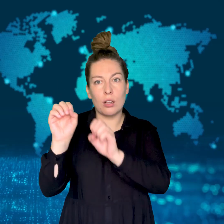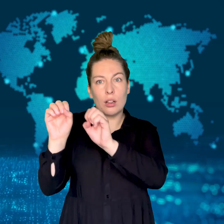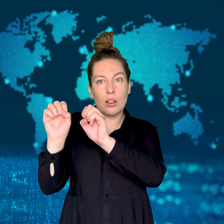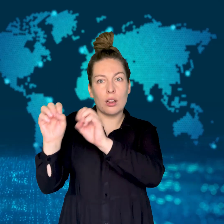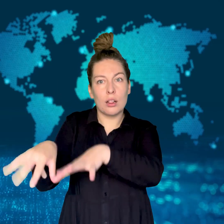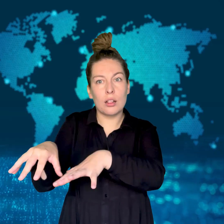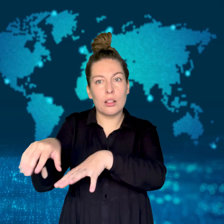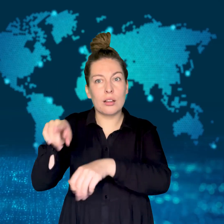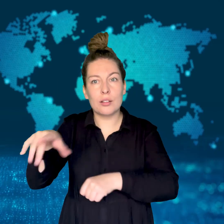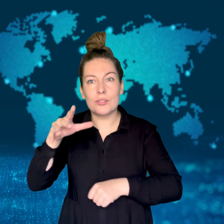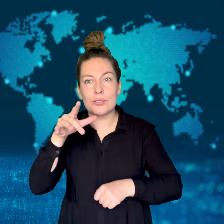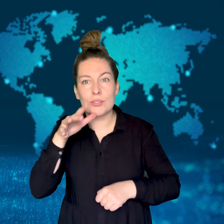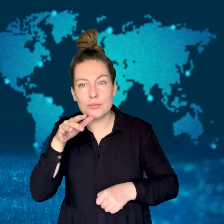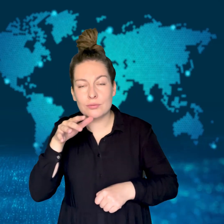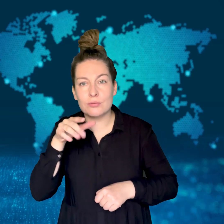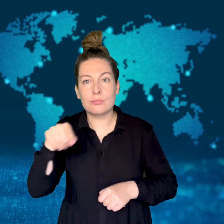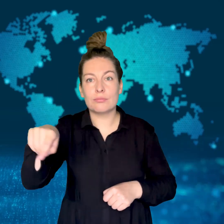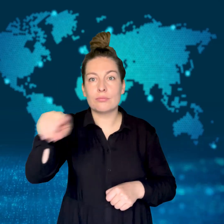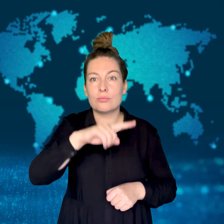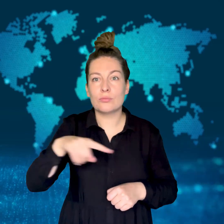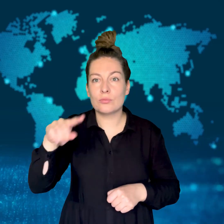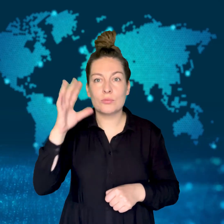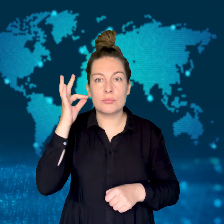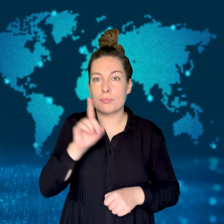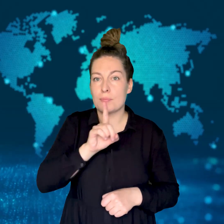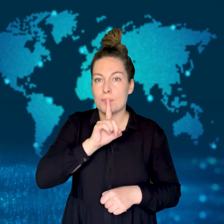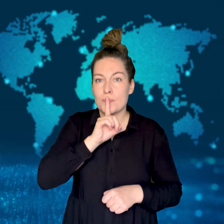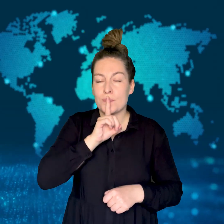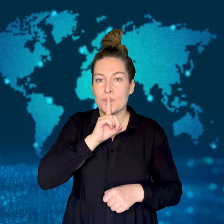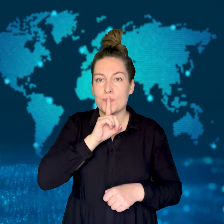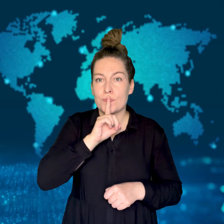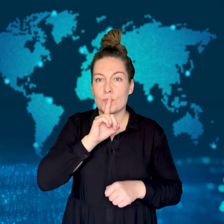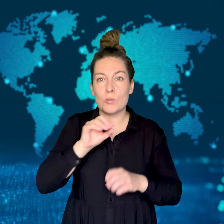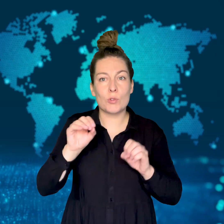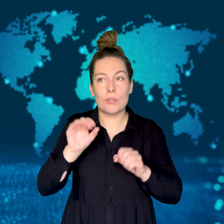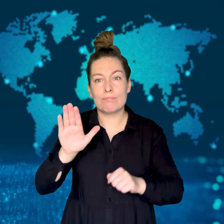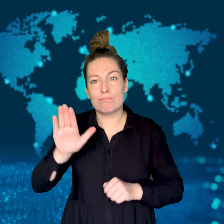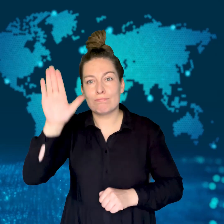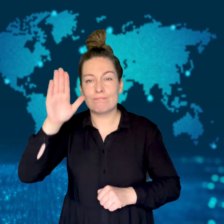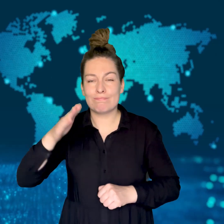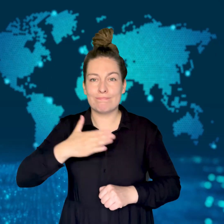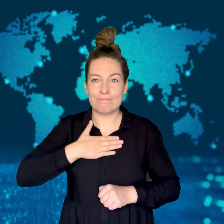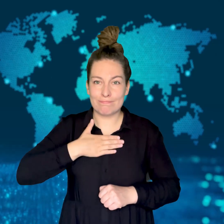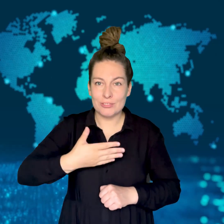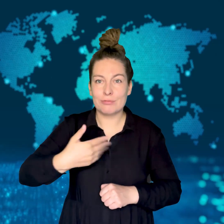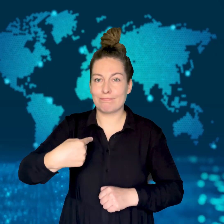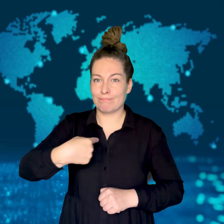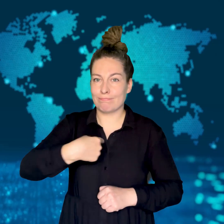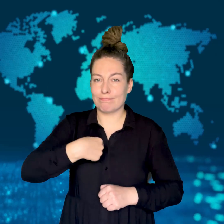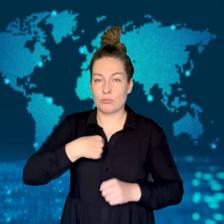The manager asked who was responsible for the garbage,